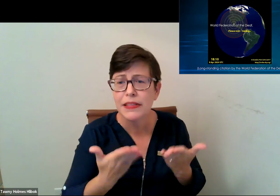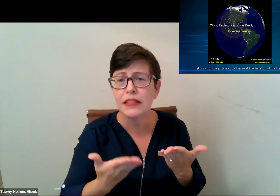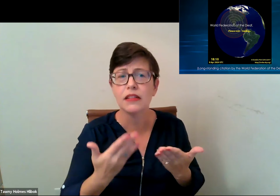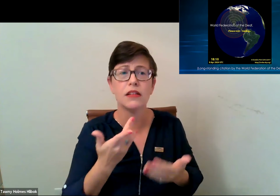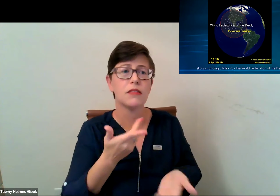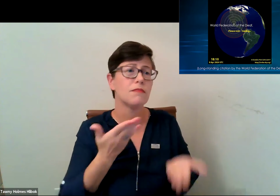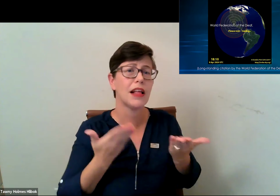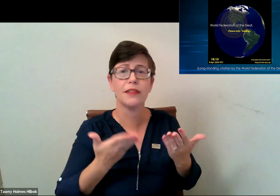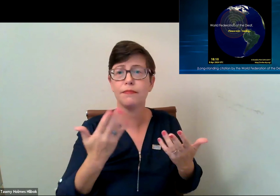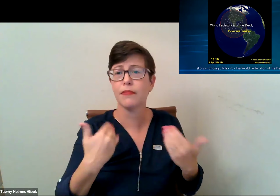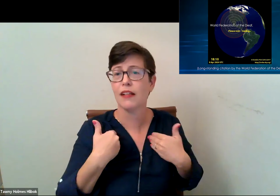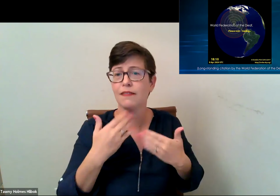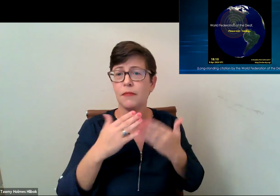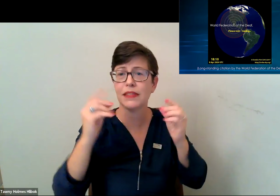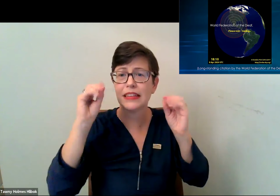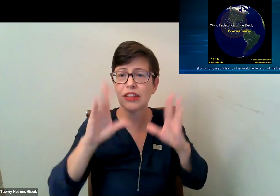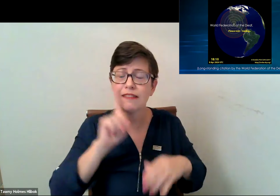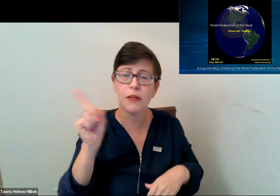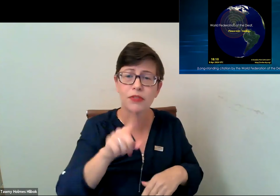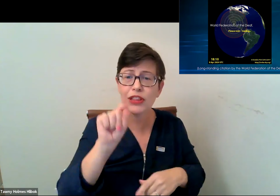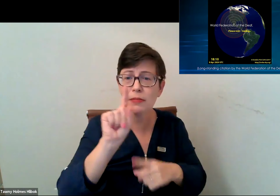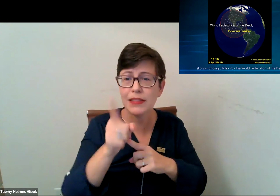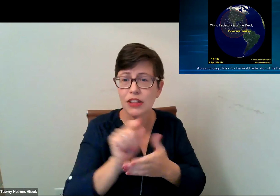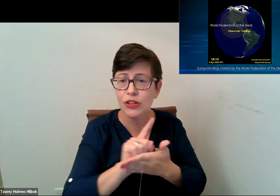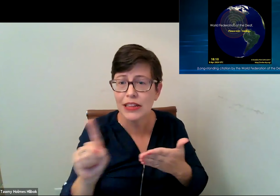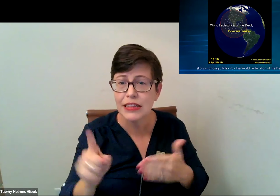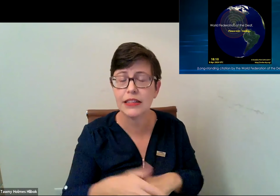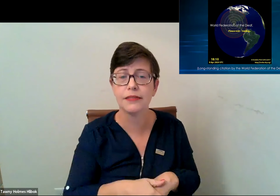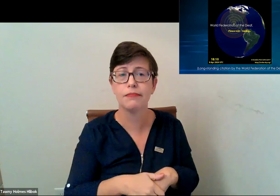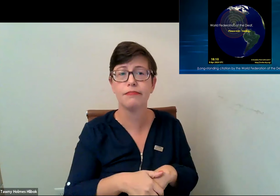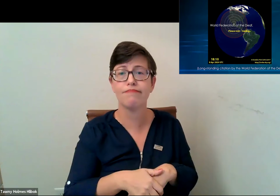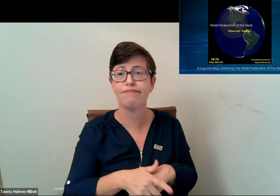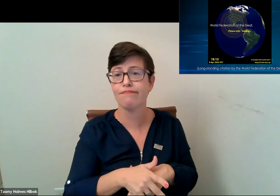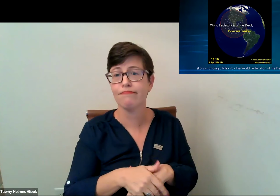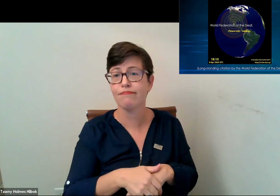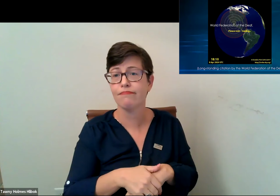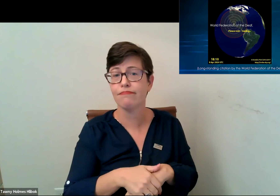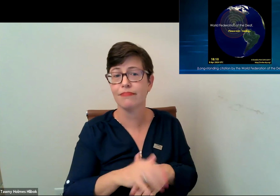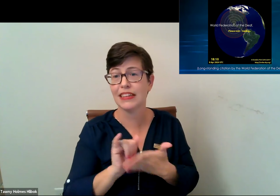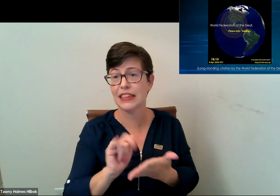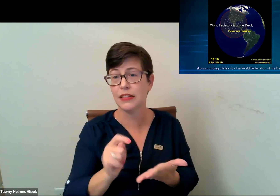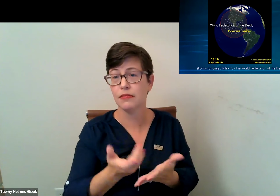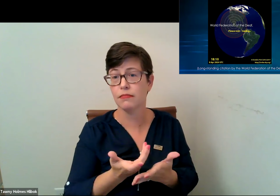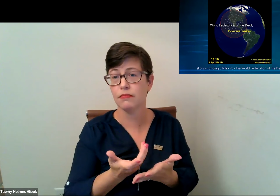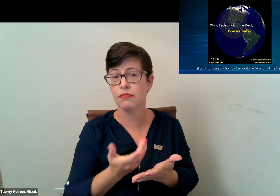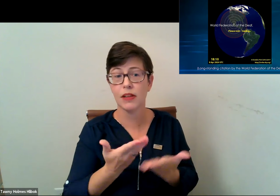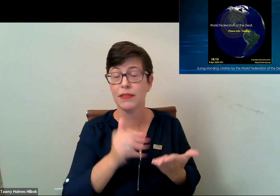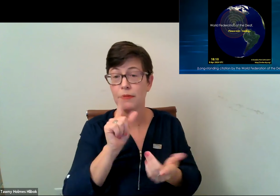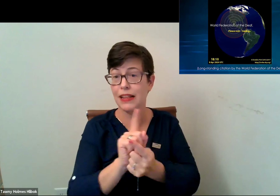limited access, they may have interpreters, they may not have interpreters they might have teachers of the devil come in a couple of minutes per week and that's about it.